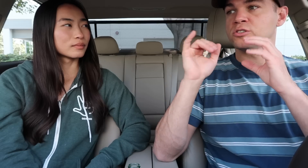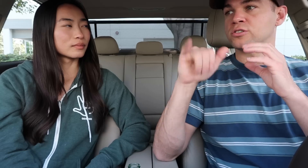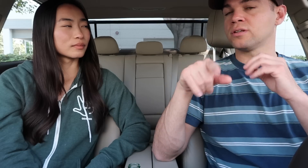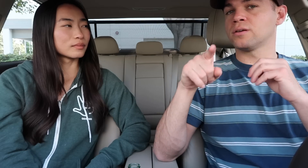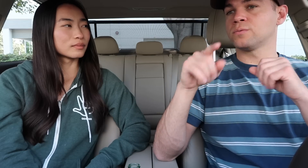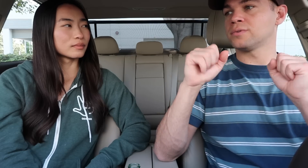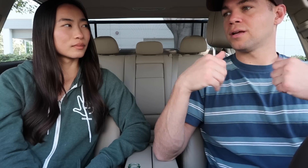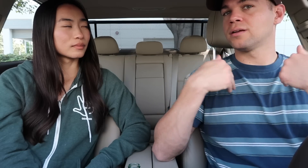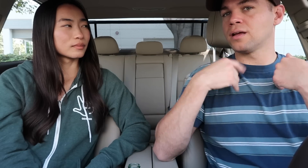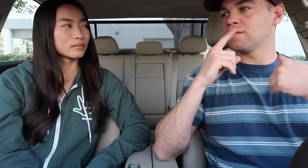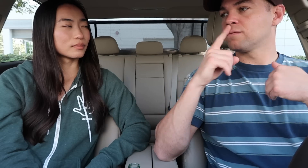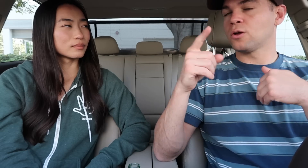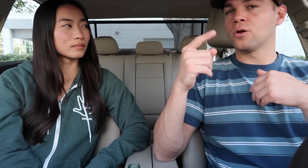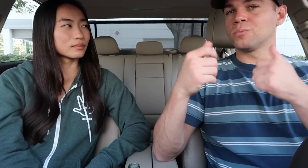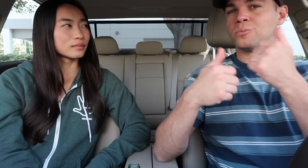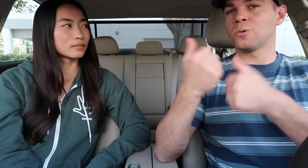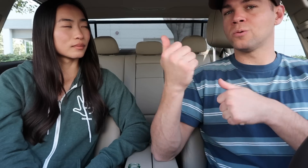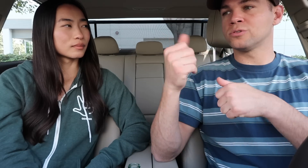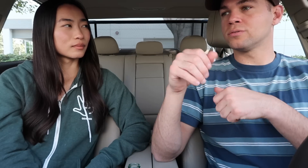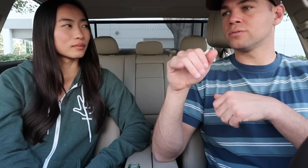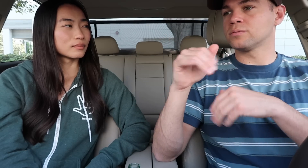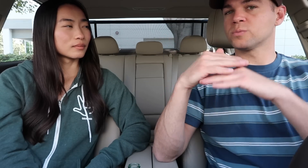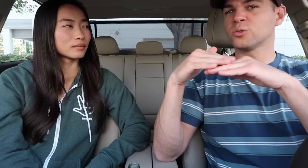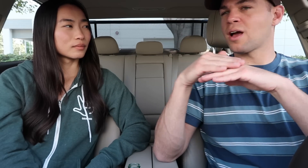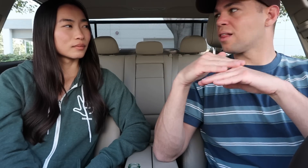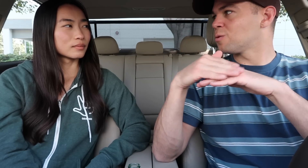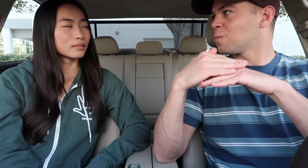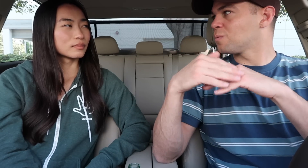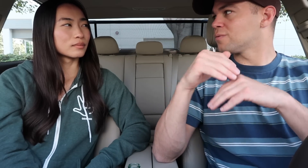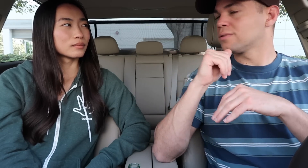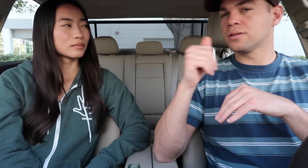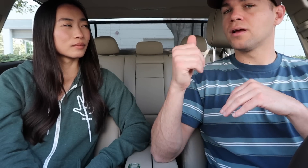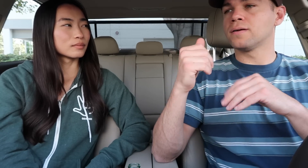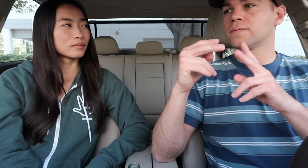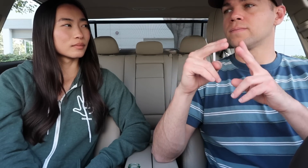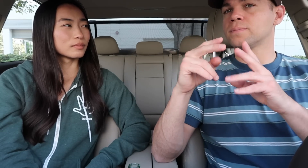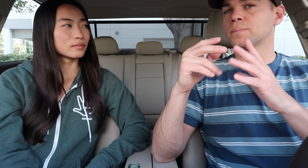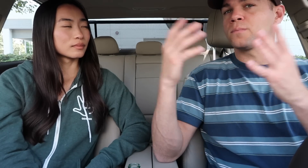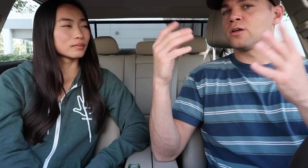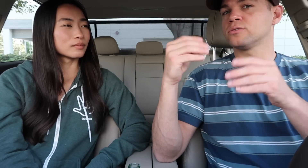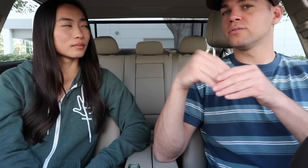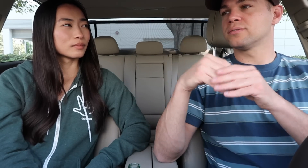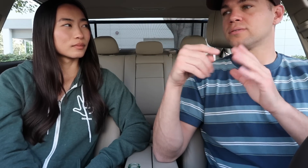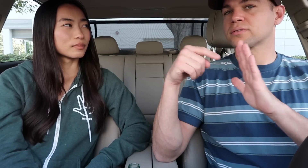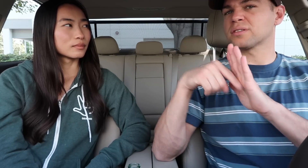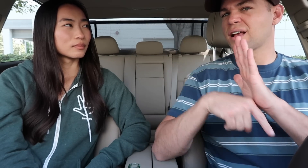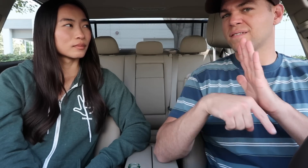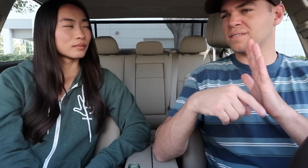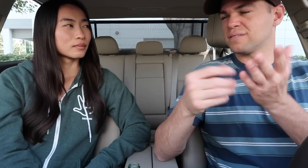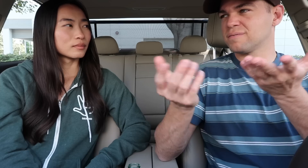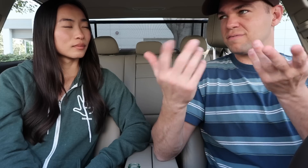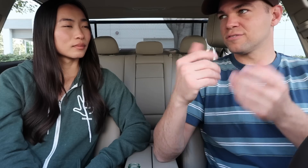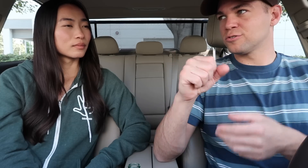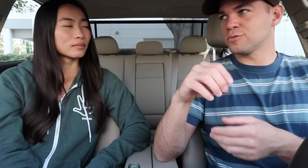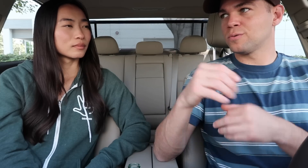the conversations you can have are mostly shallow and aren't much in depth